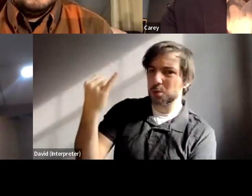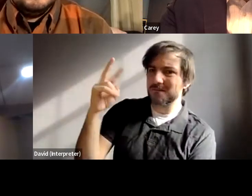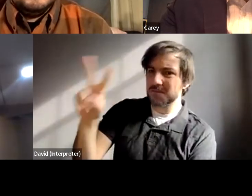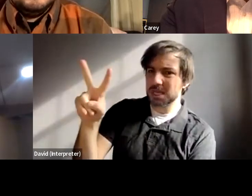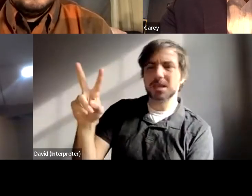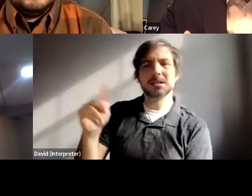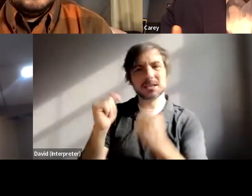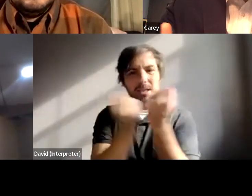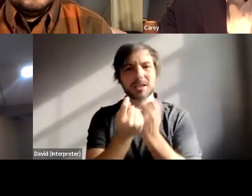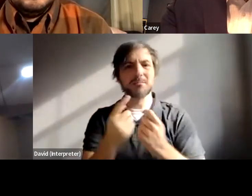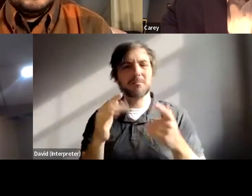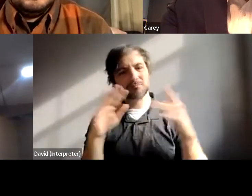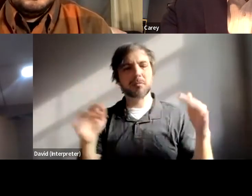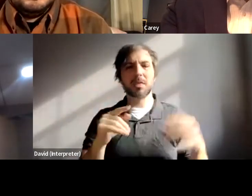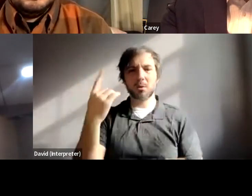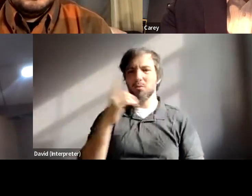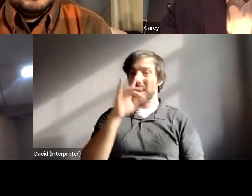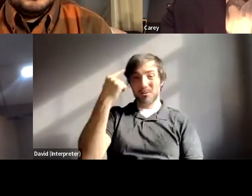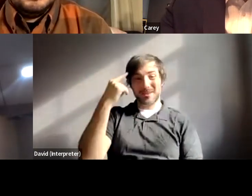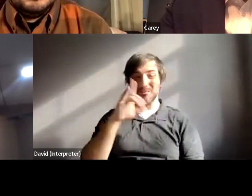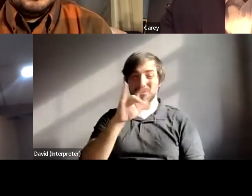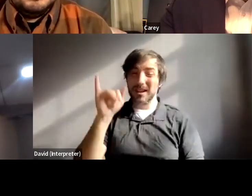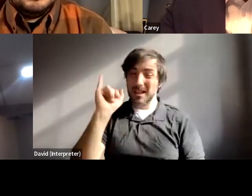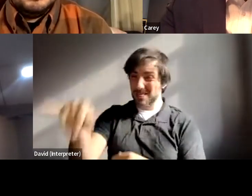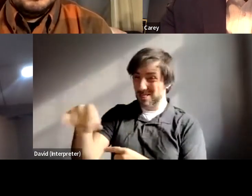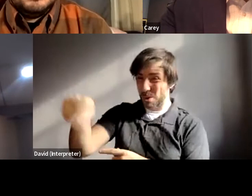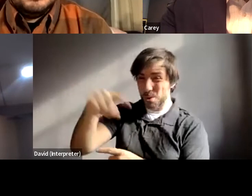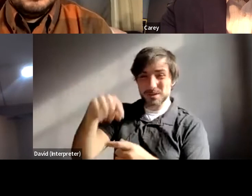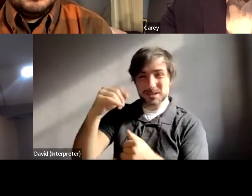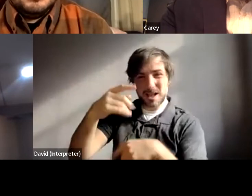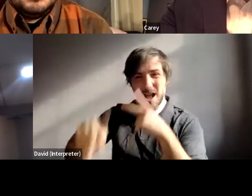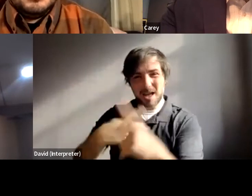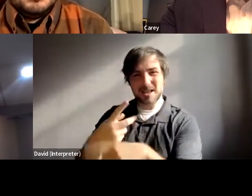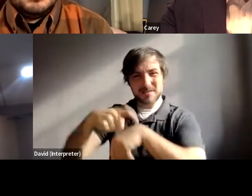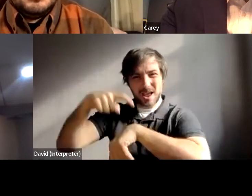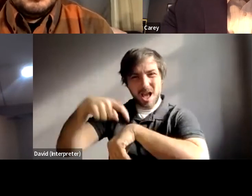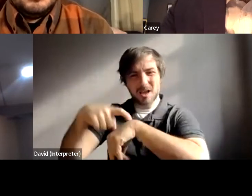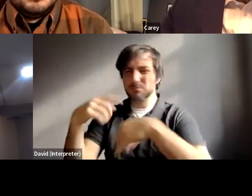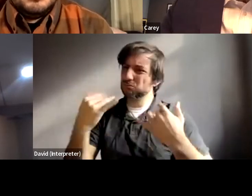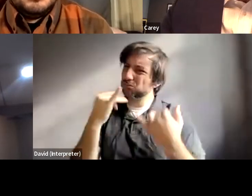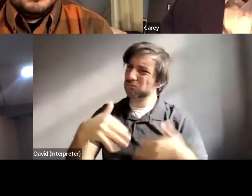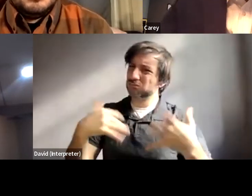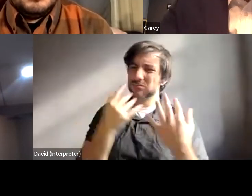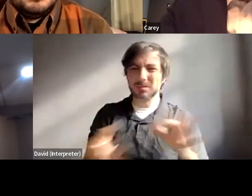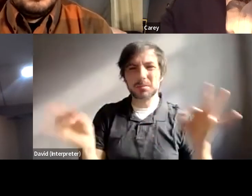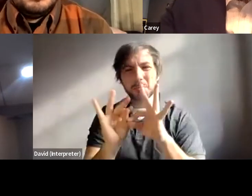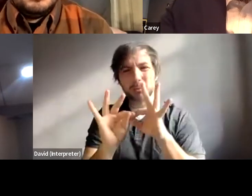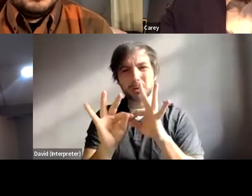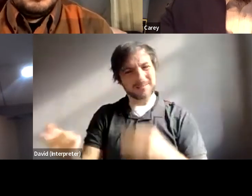, in my opinion, for young men and women to feel included and not out there by themselves